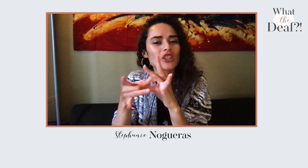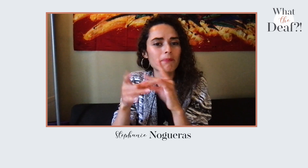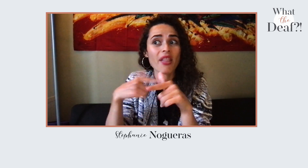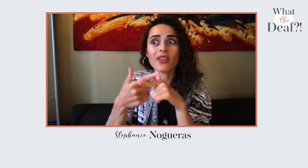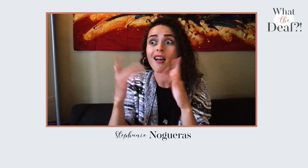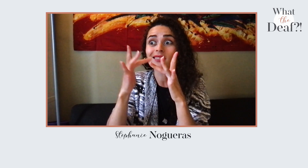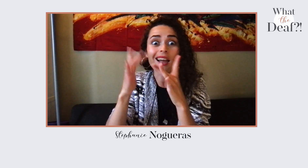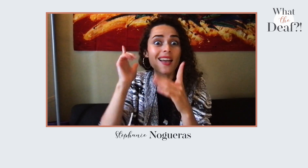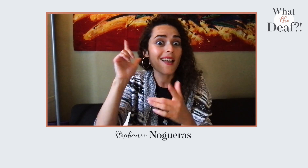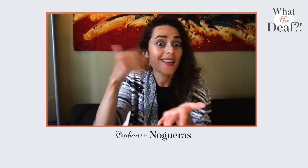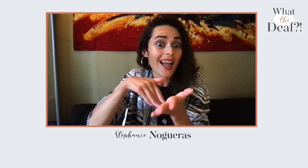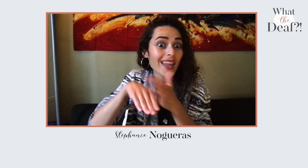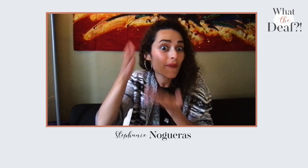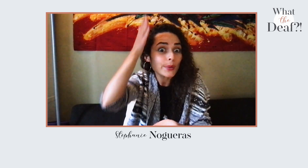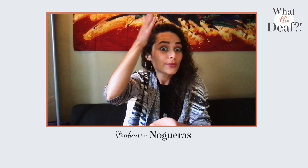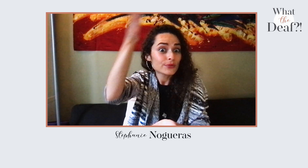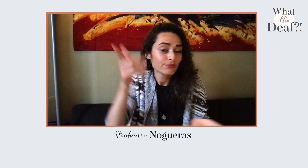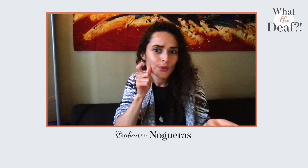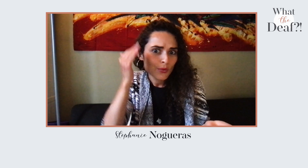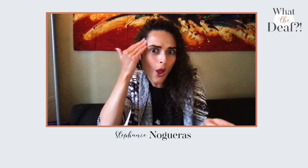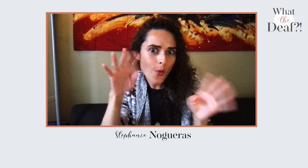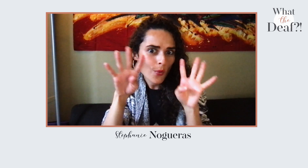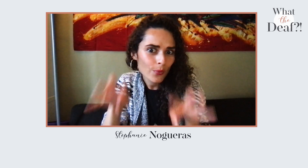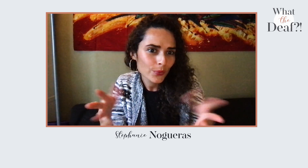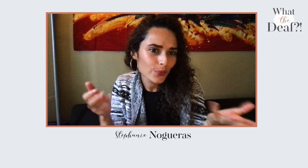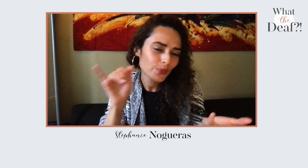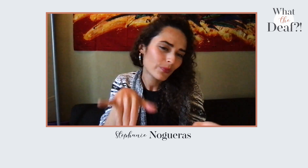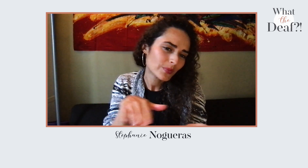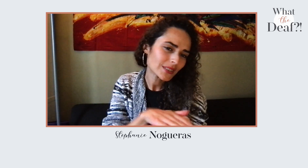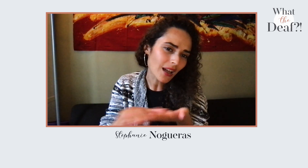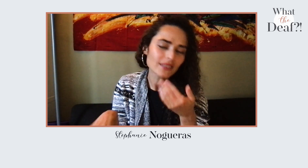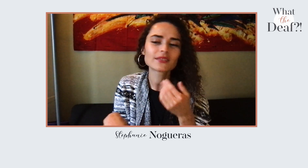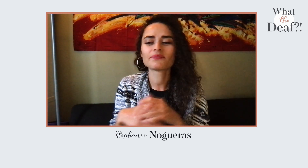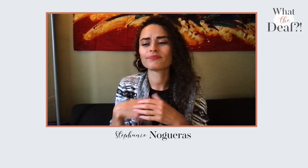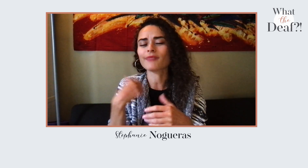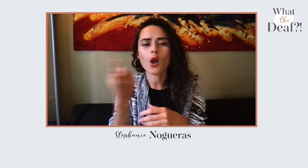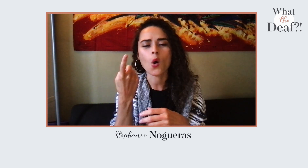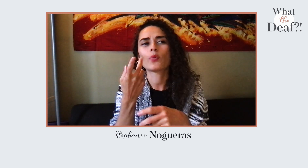So that we can establish those relationships that who knows how they're gonna pan out later in the future,